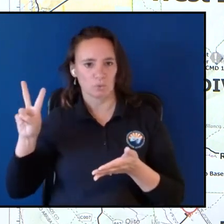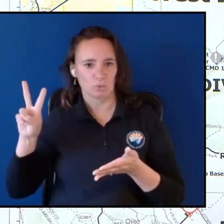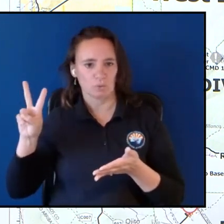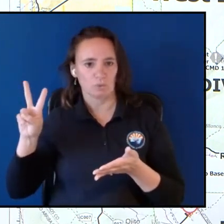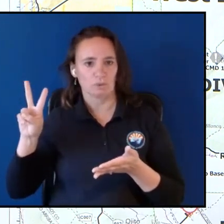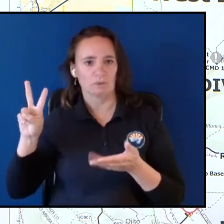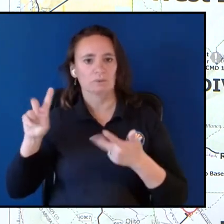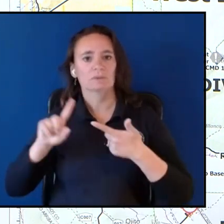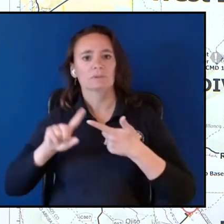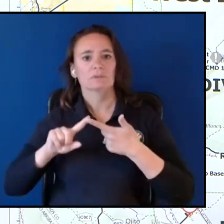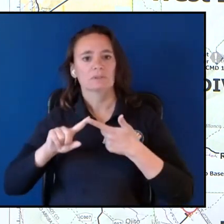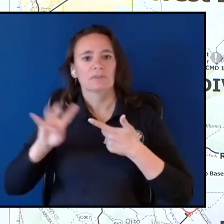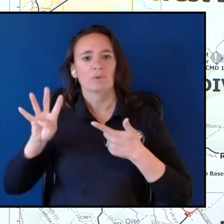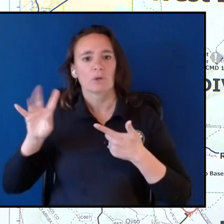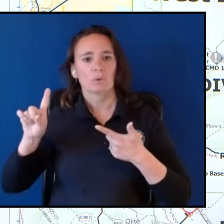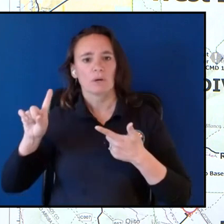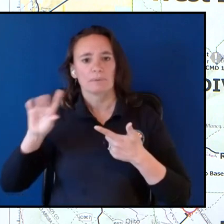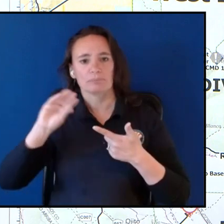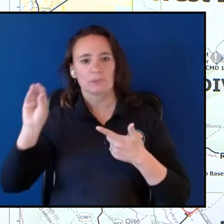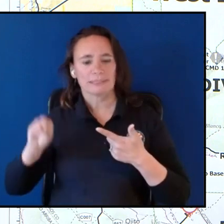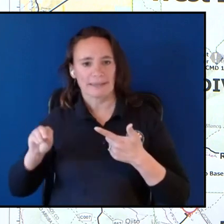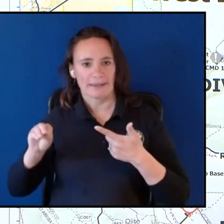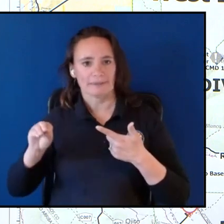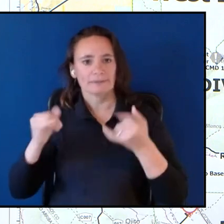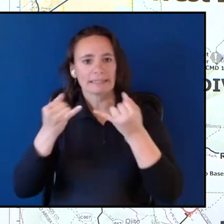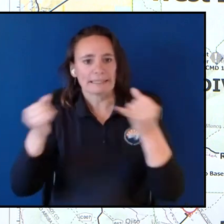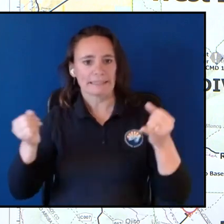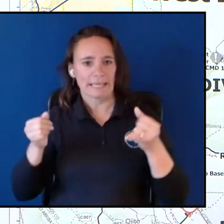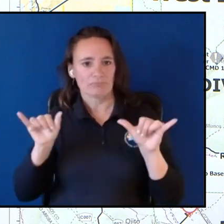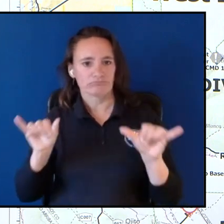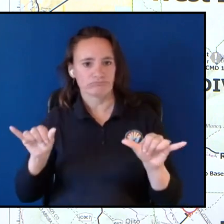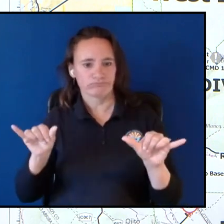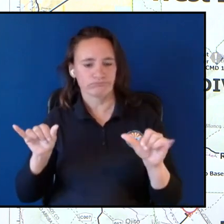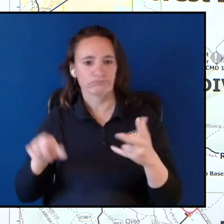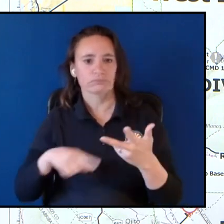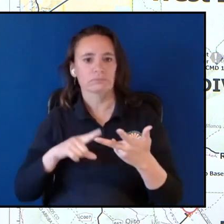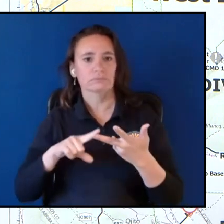Fire is 41% contained and there's 2, 957 people assigned to the incident.